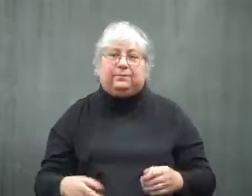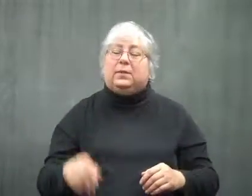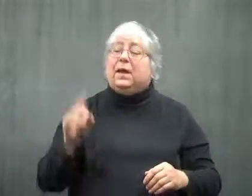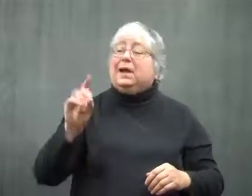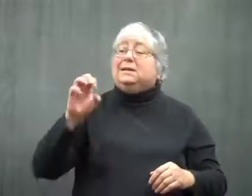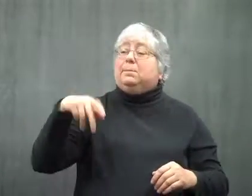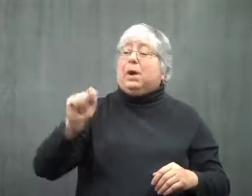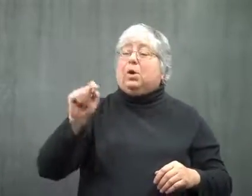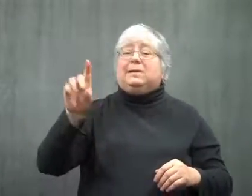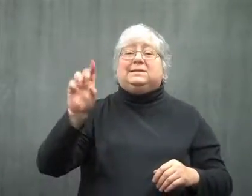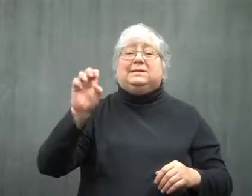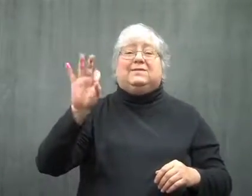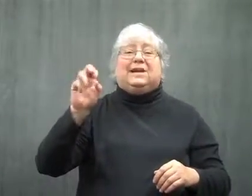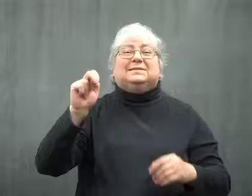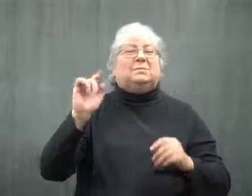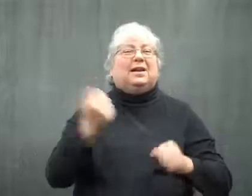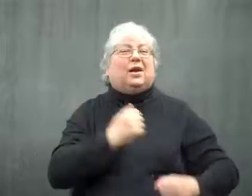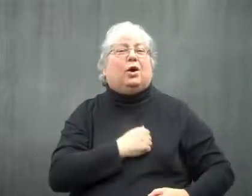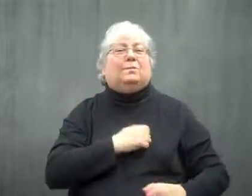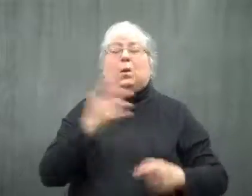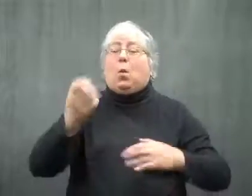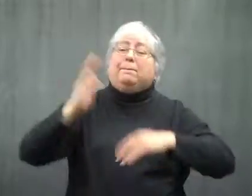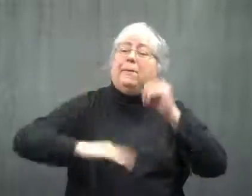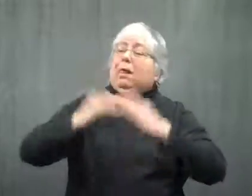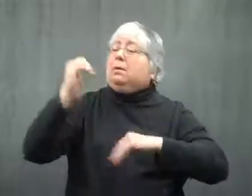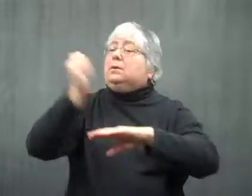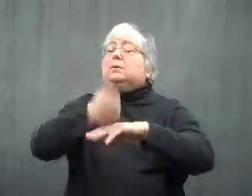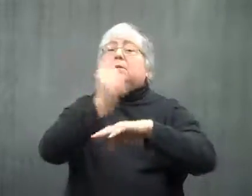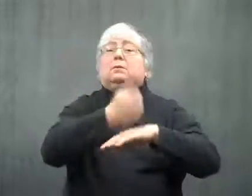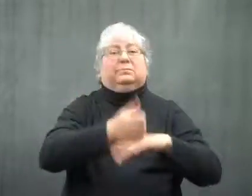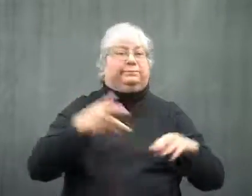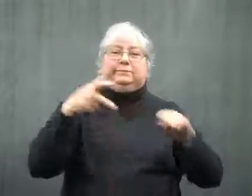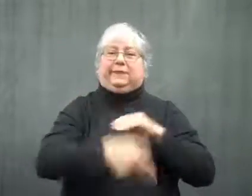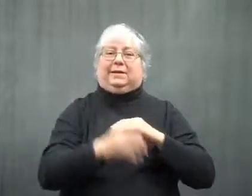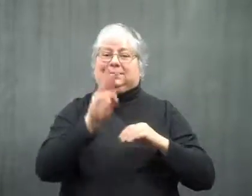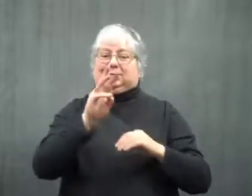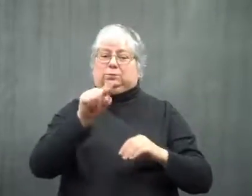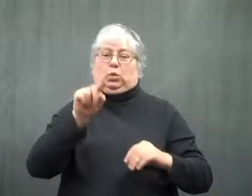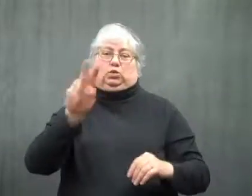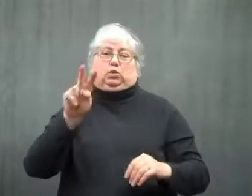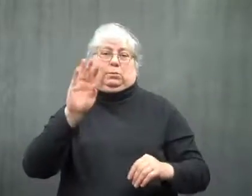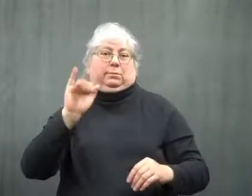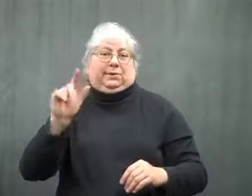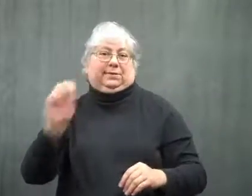$6.2 billion was cut from the Department of Defense's building projects.